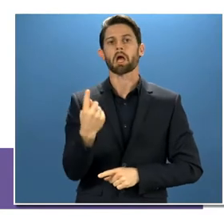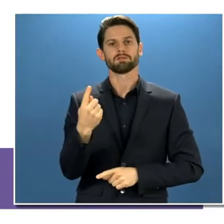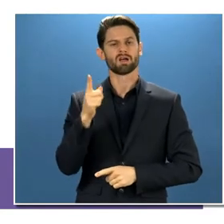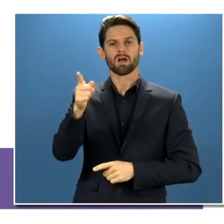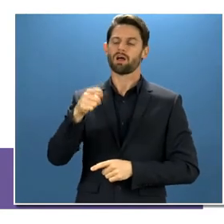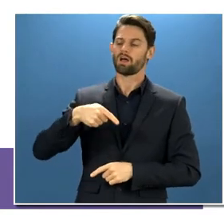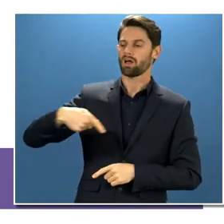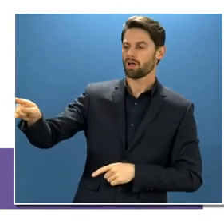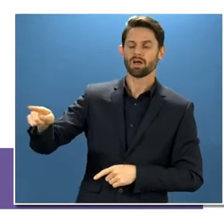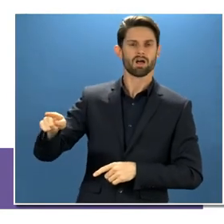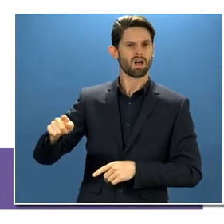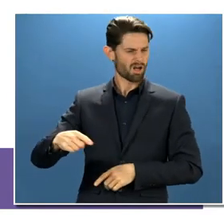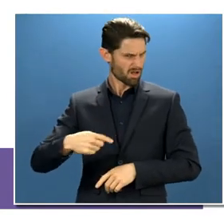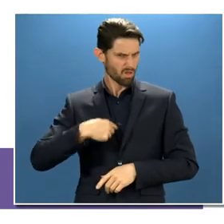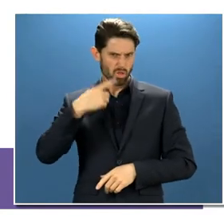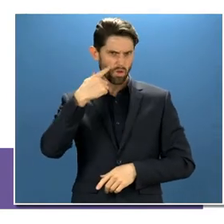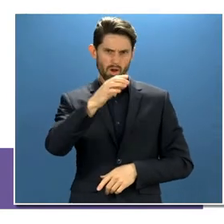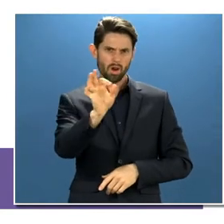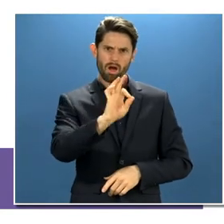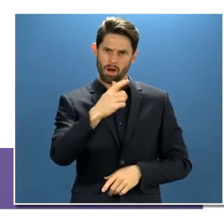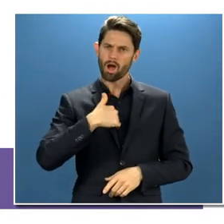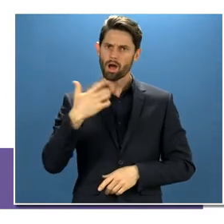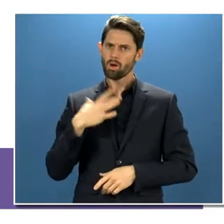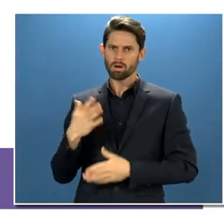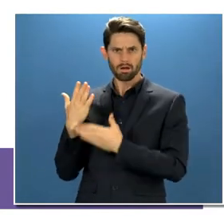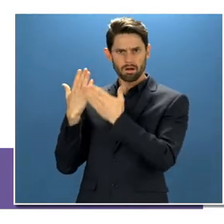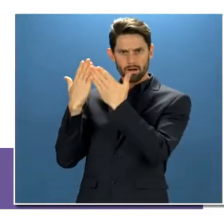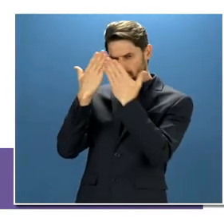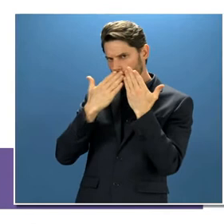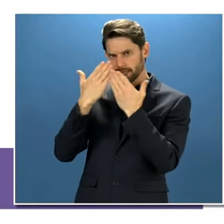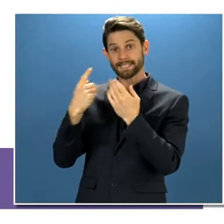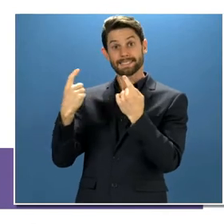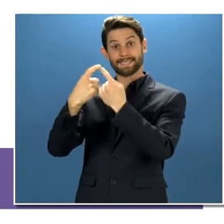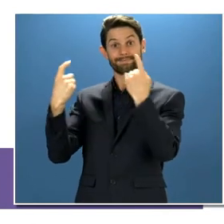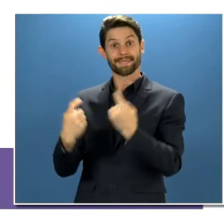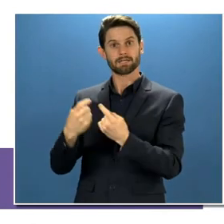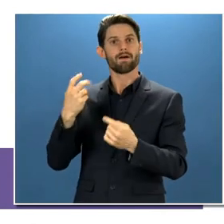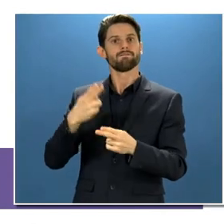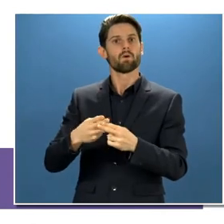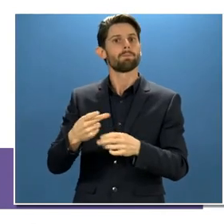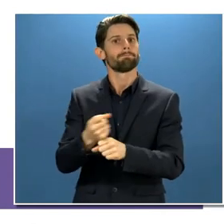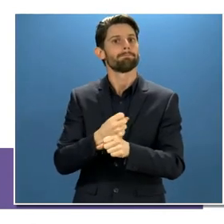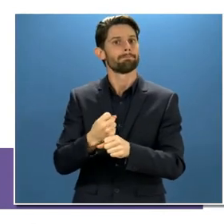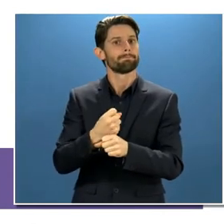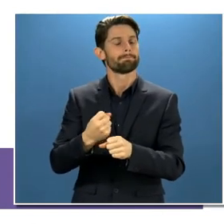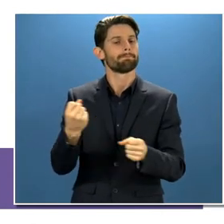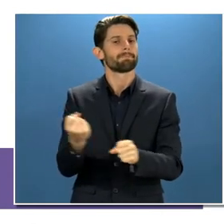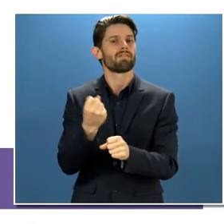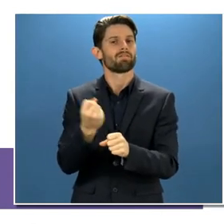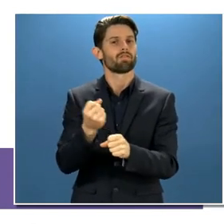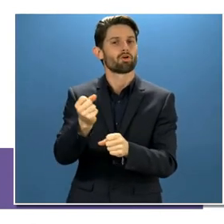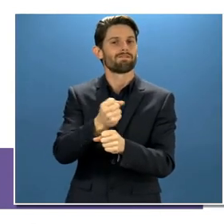I thought, no, I will get my Certificate in Barista and making the teas and